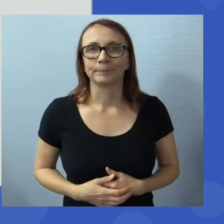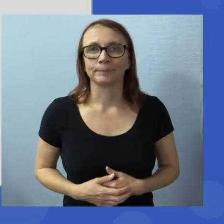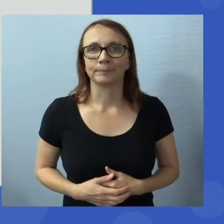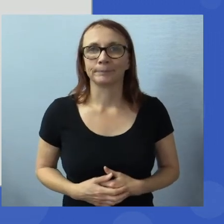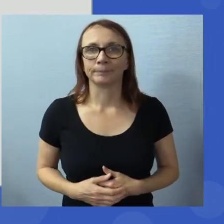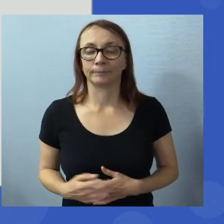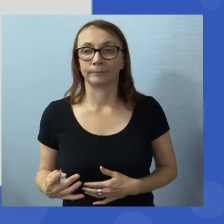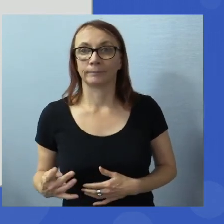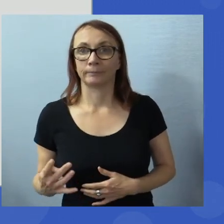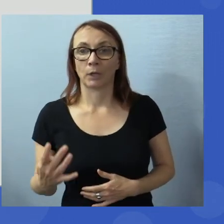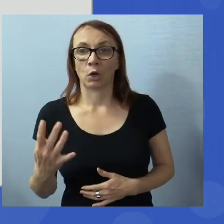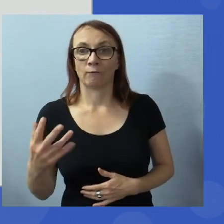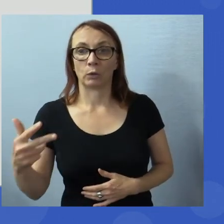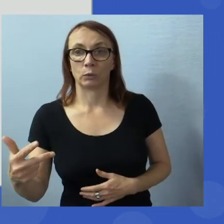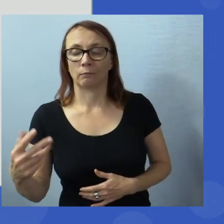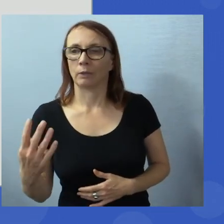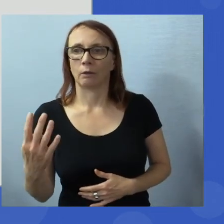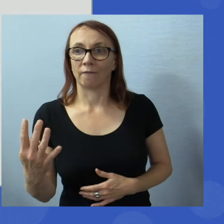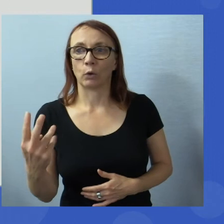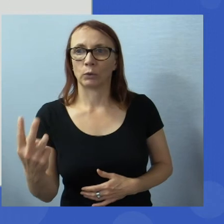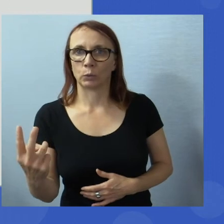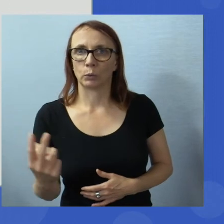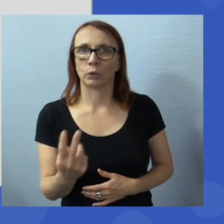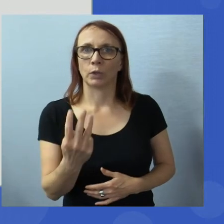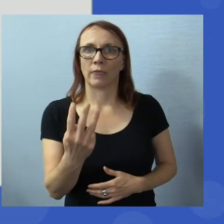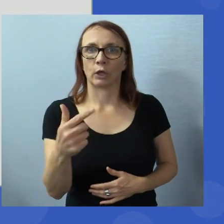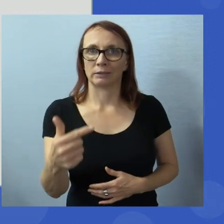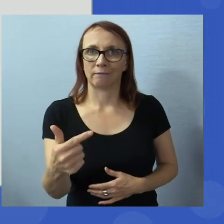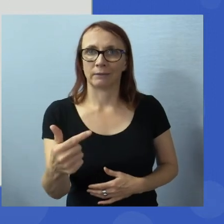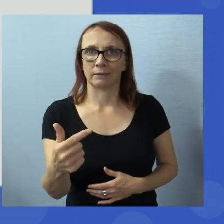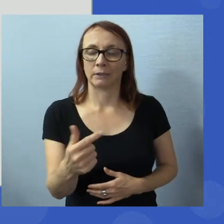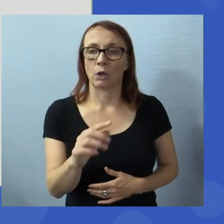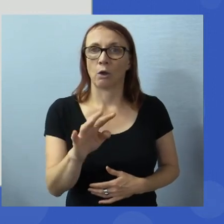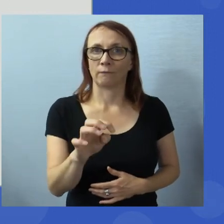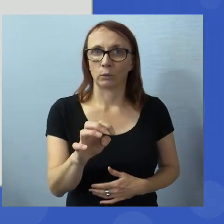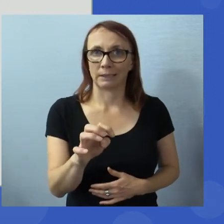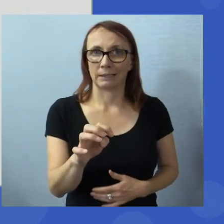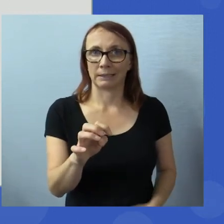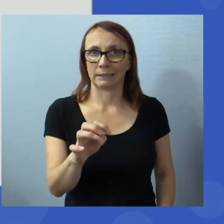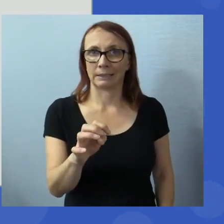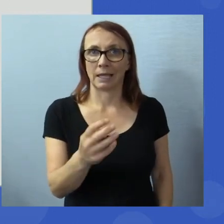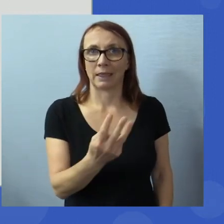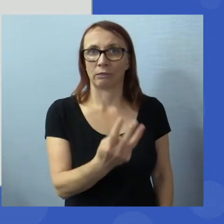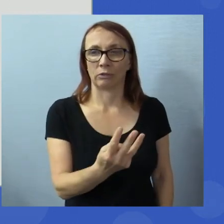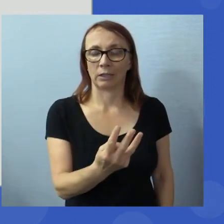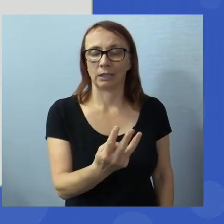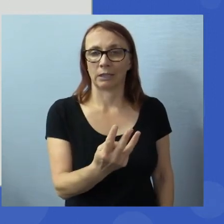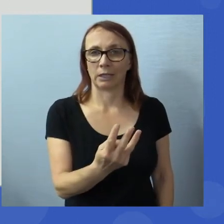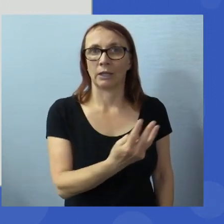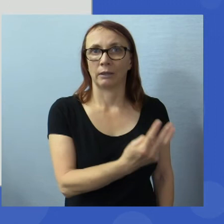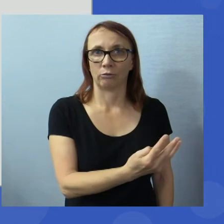agree 42 percent 37% agree 14 percent neither 3% disagree and 3% strongly